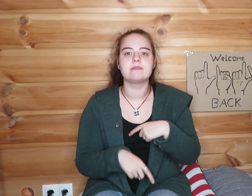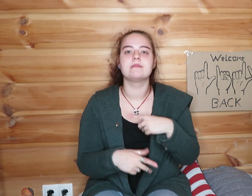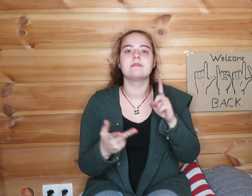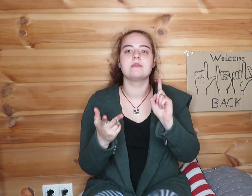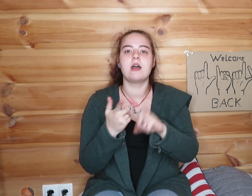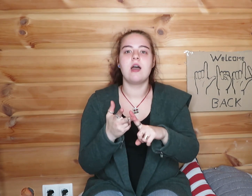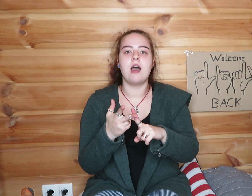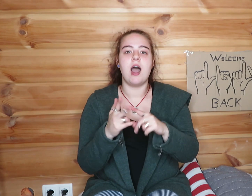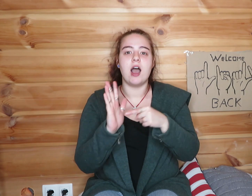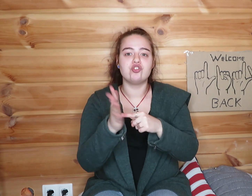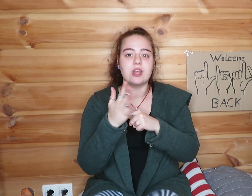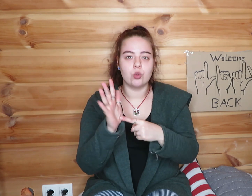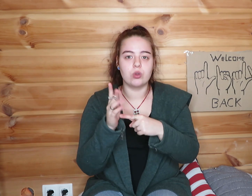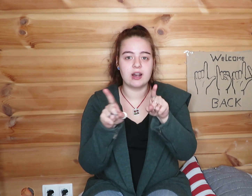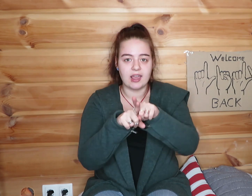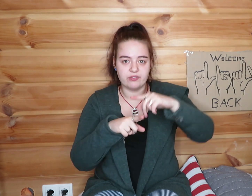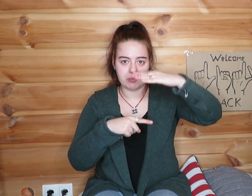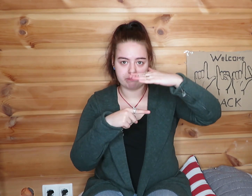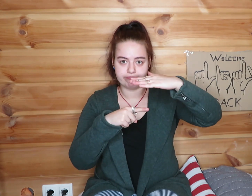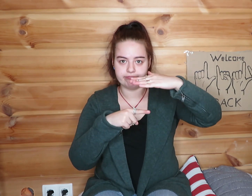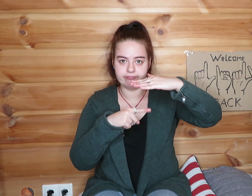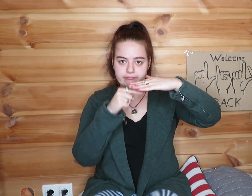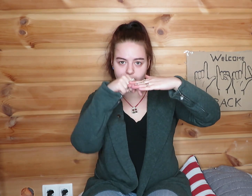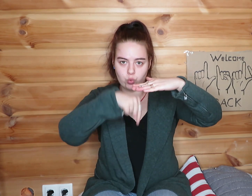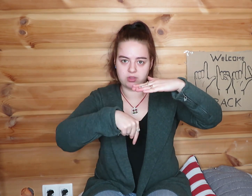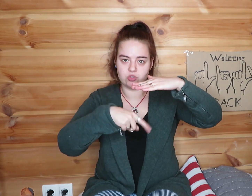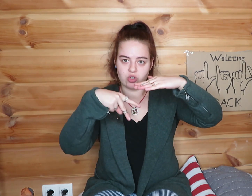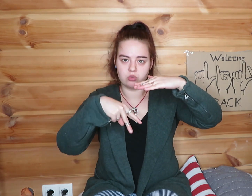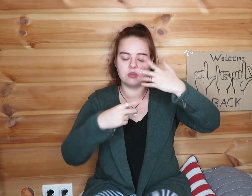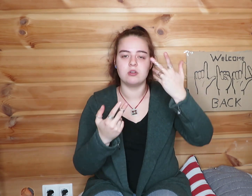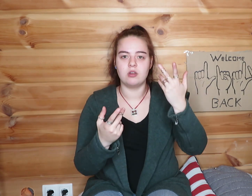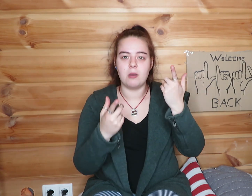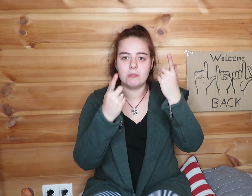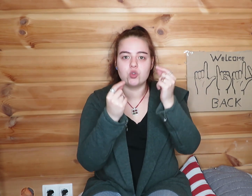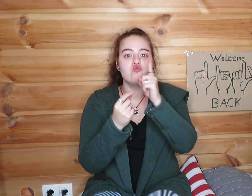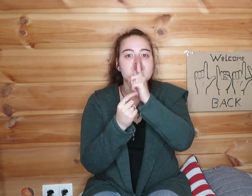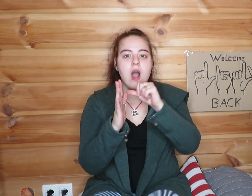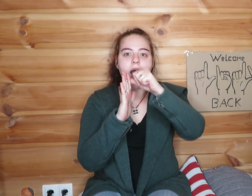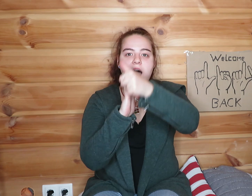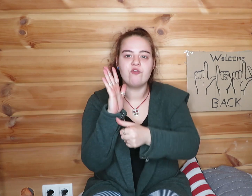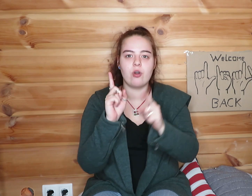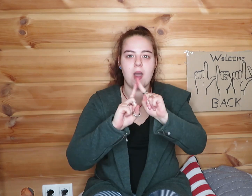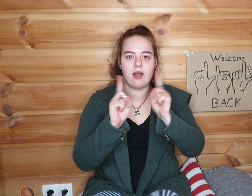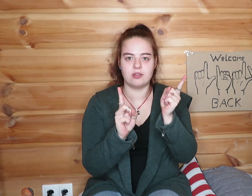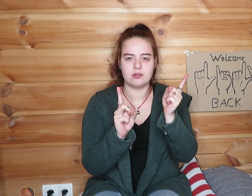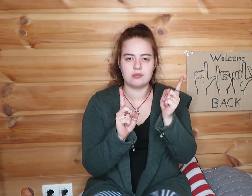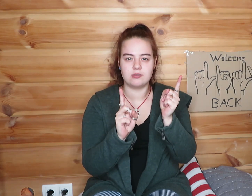And the orientation is the same too. The palm is downwards. Just the handshape is different.